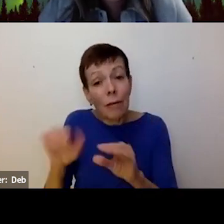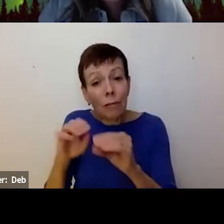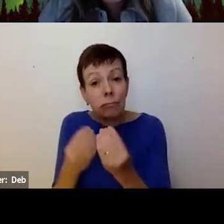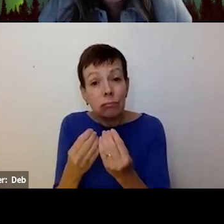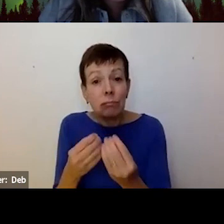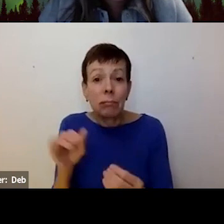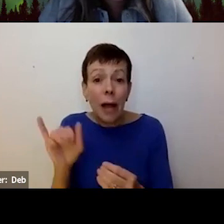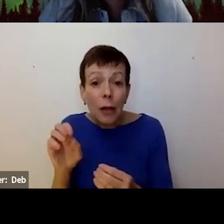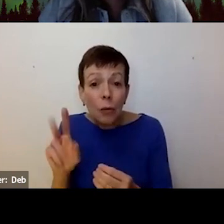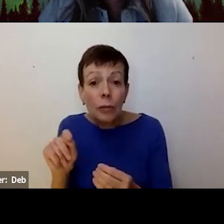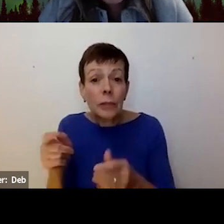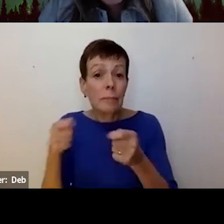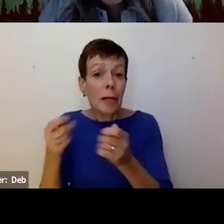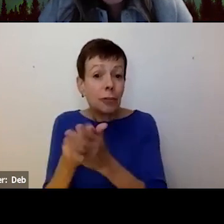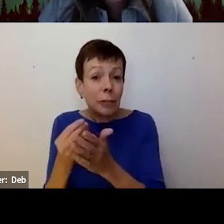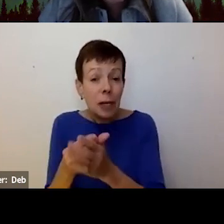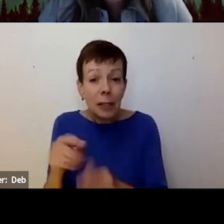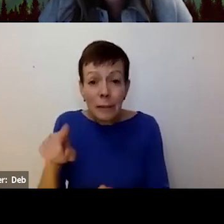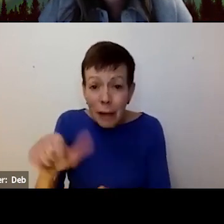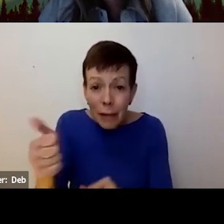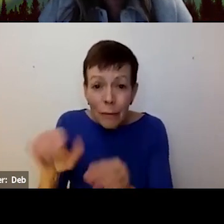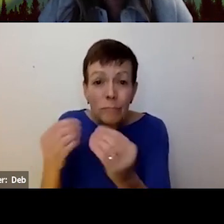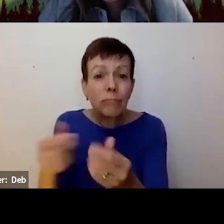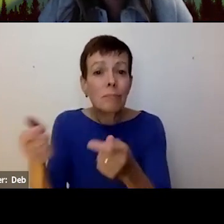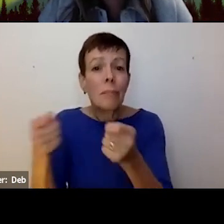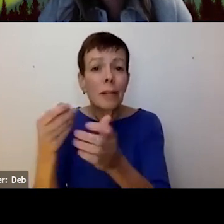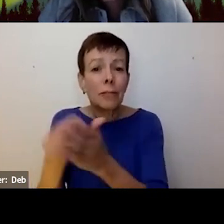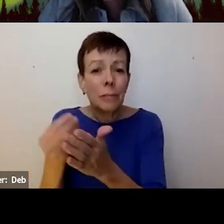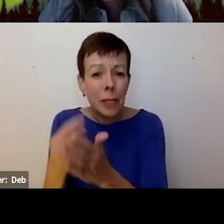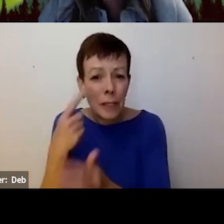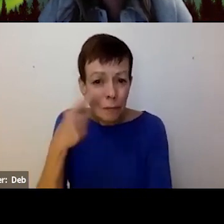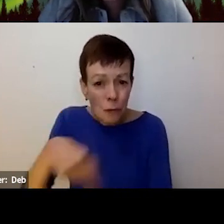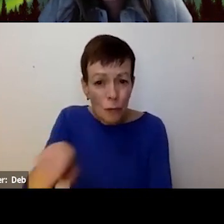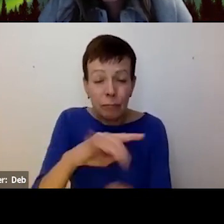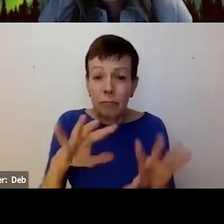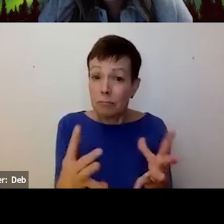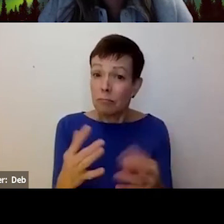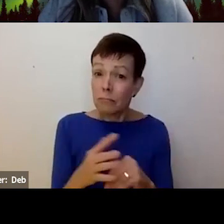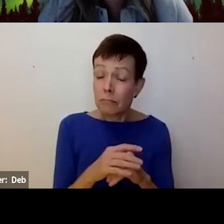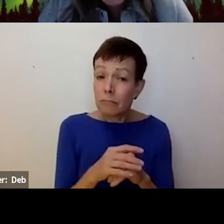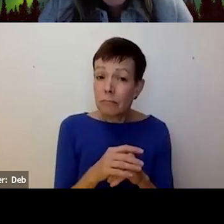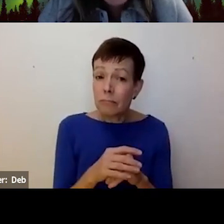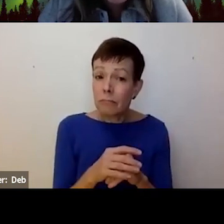and those kinds of things. And it's my hope that we become a community that recognizes